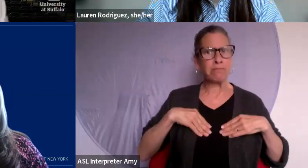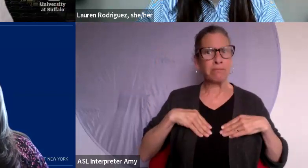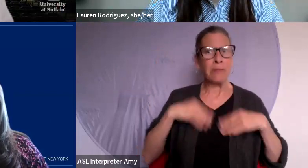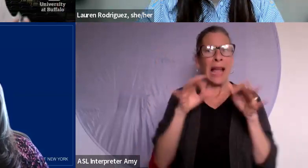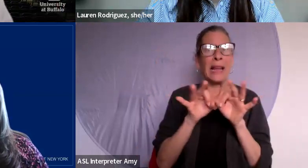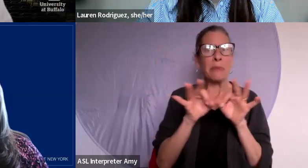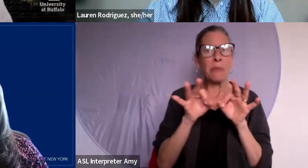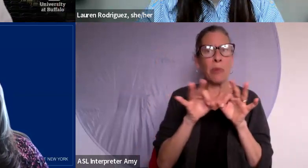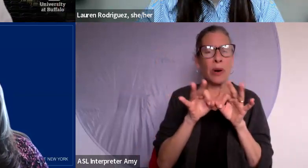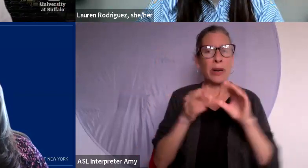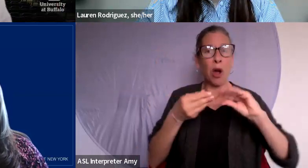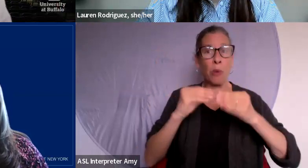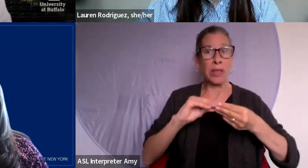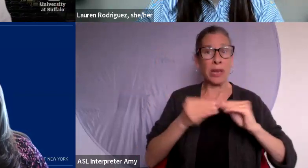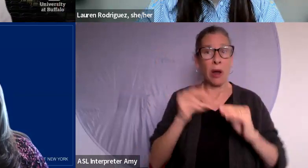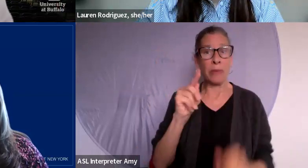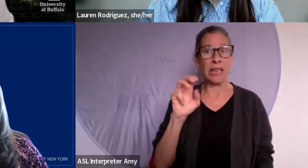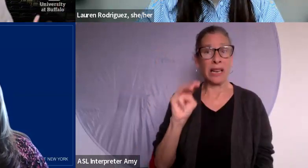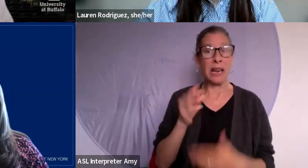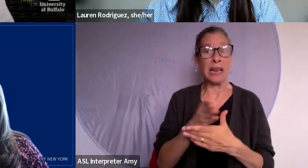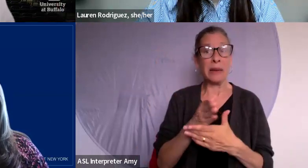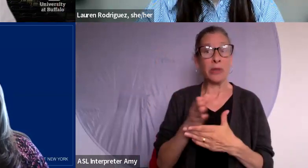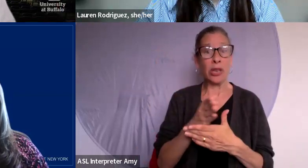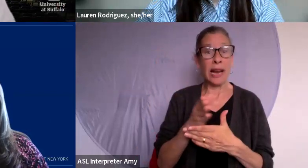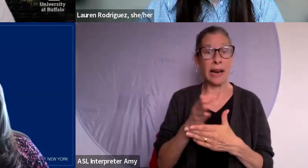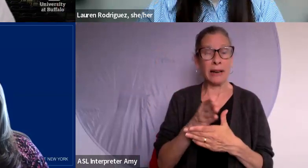numbers that Kim shared previously, this is impacting a